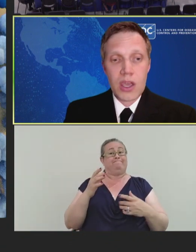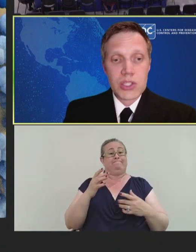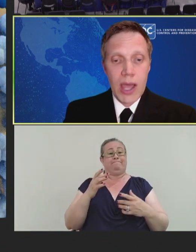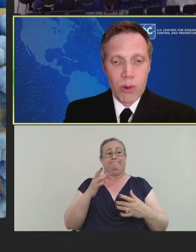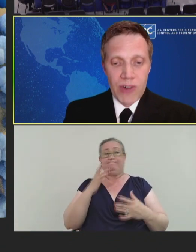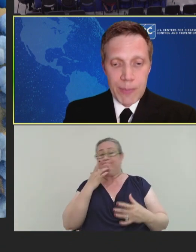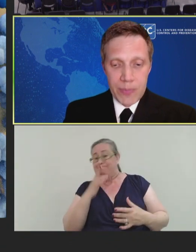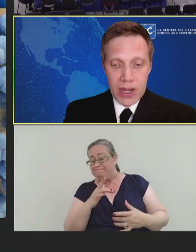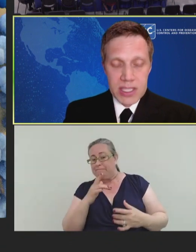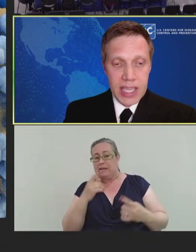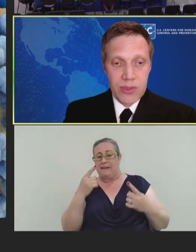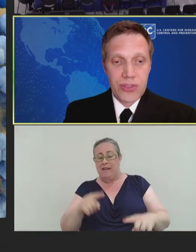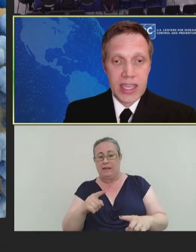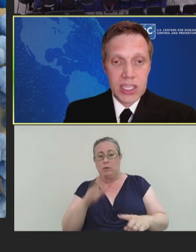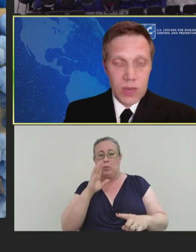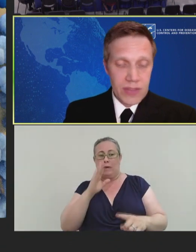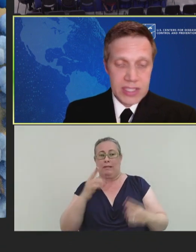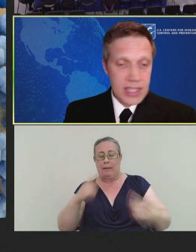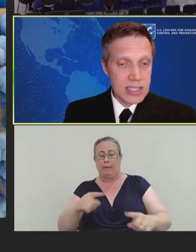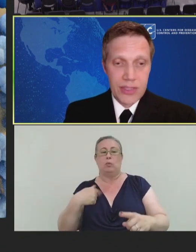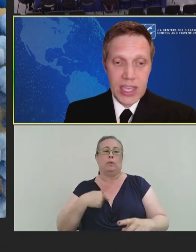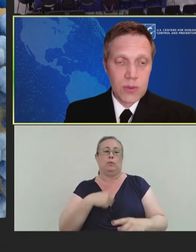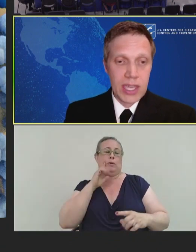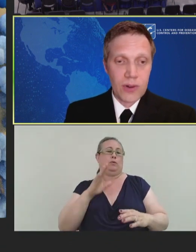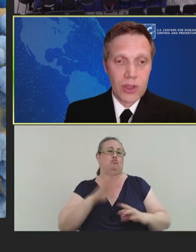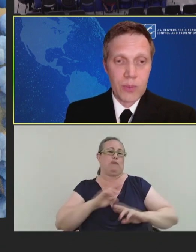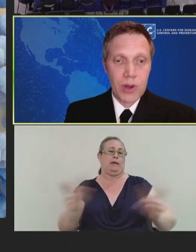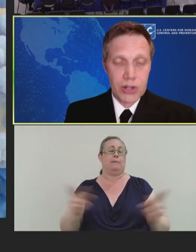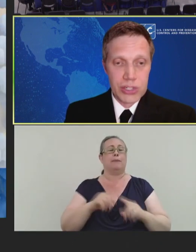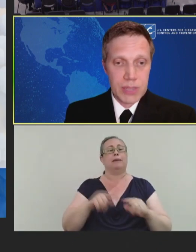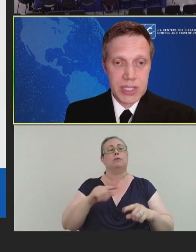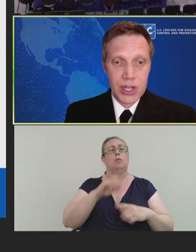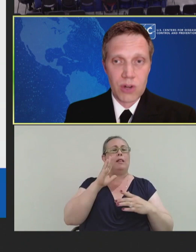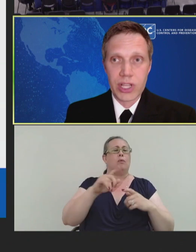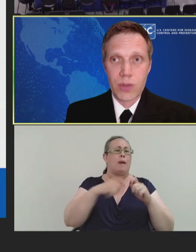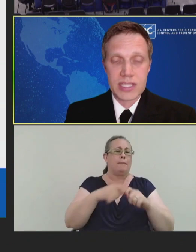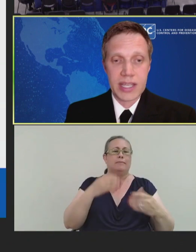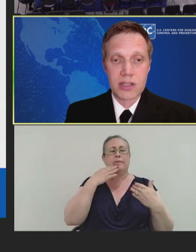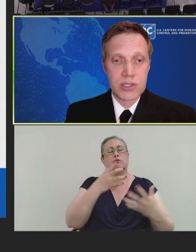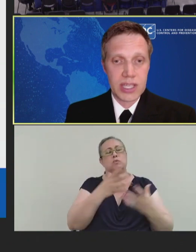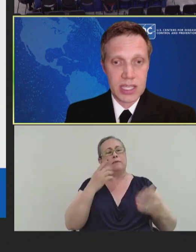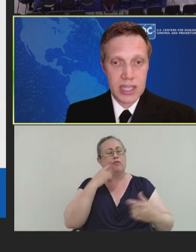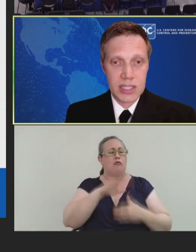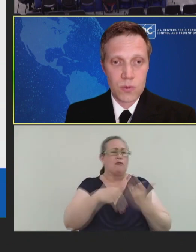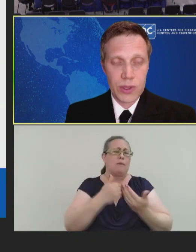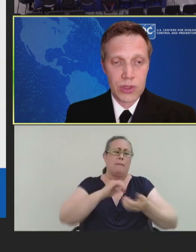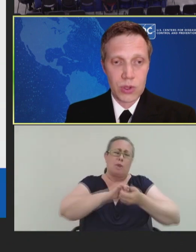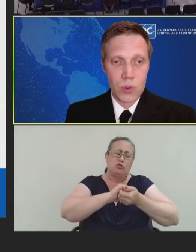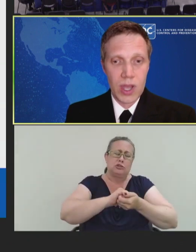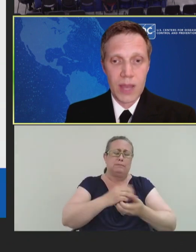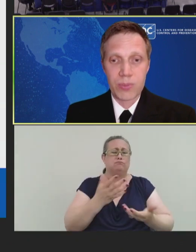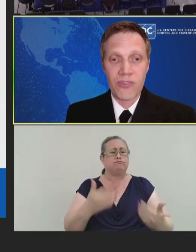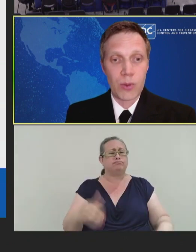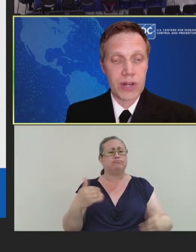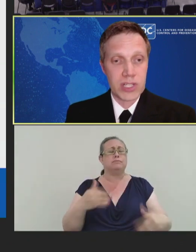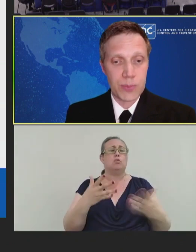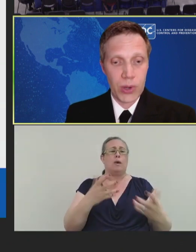So, I will wrap up there and say thank you on this next slide. Thank you again for all the partnerships here. Really want to stay closely connected with you, provide whatever support you